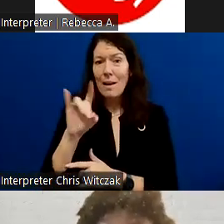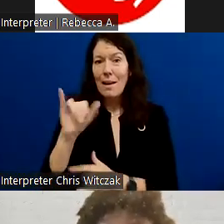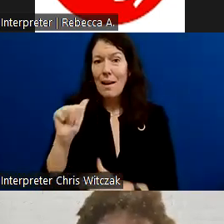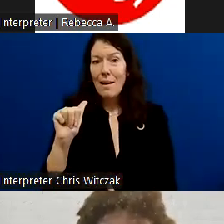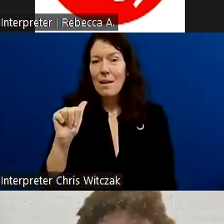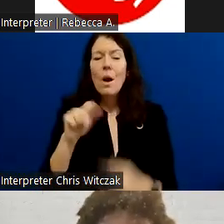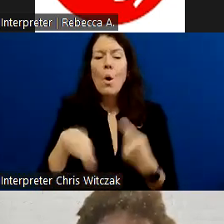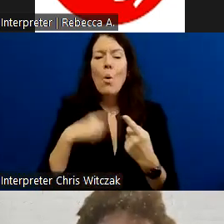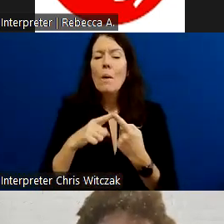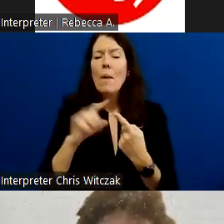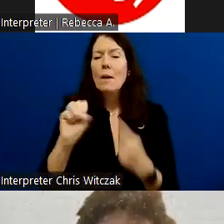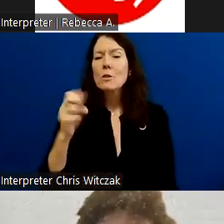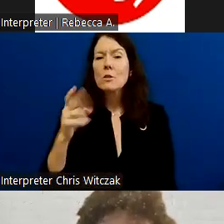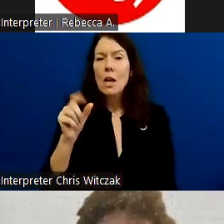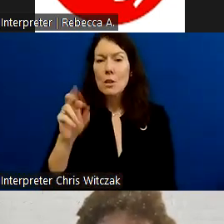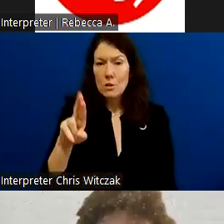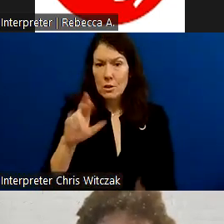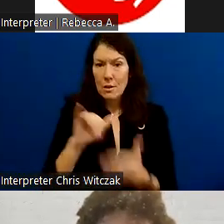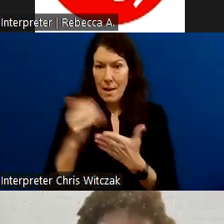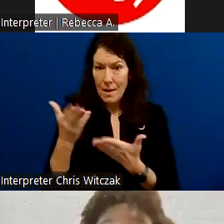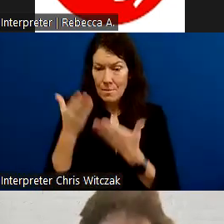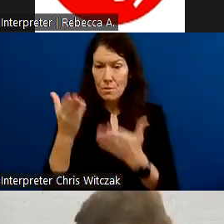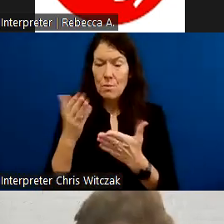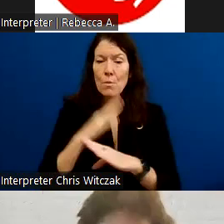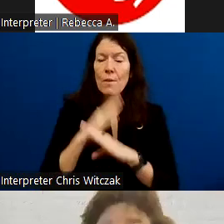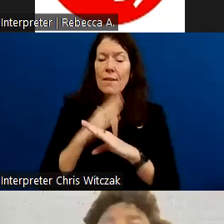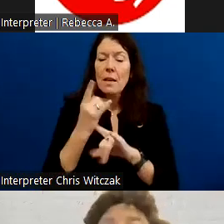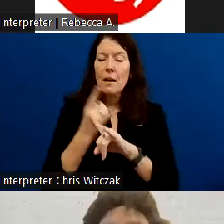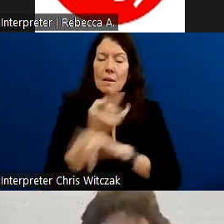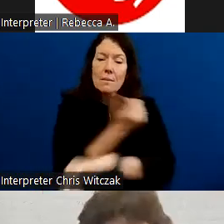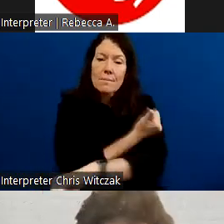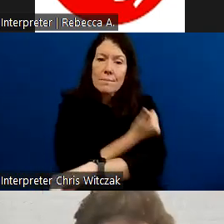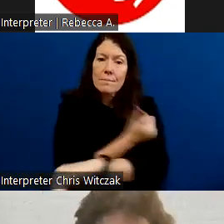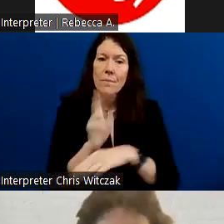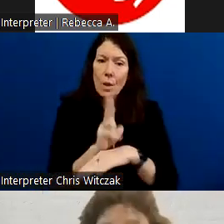shelters that prohibit substance use on their grounds should they be allowing use"